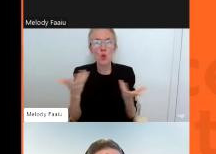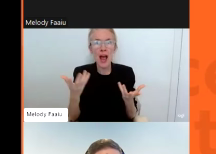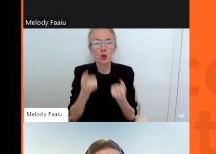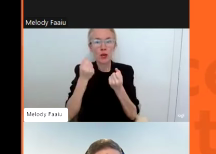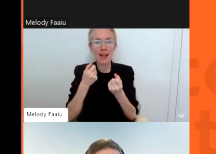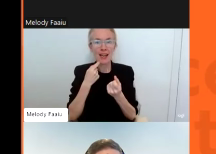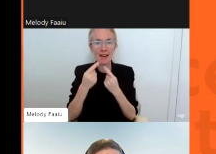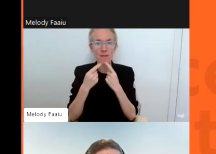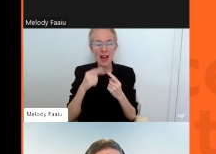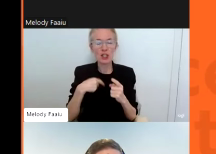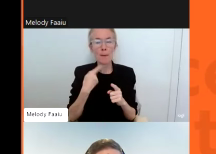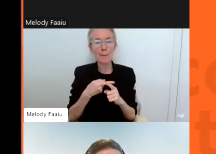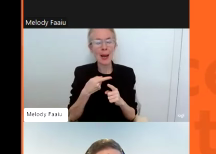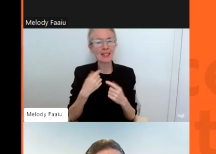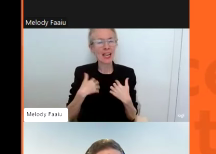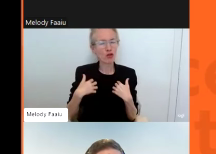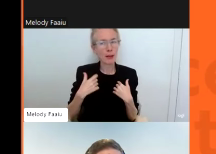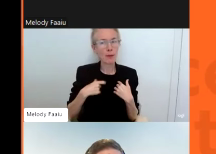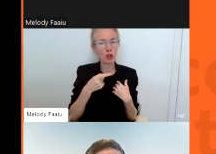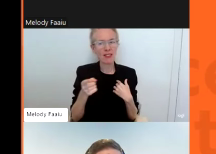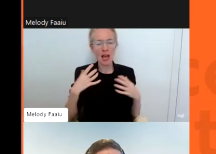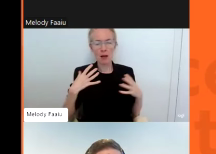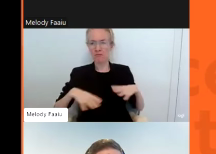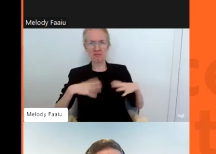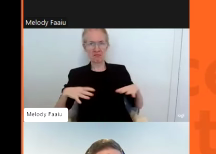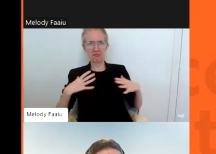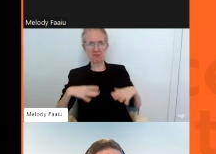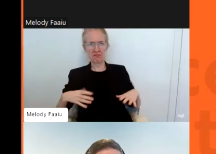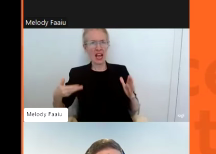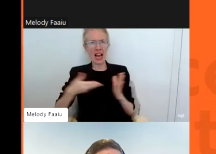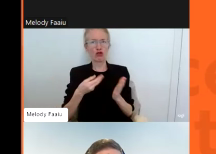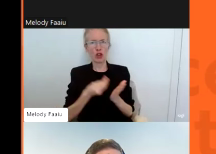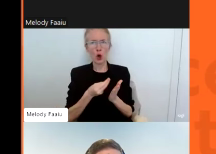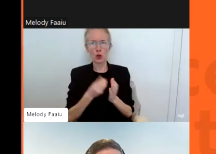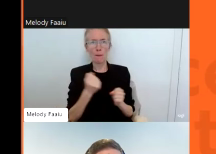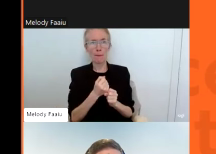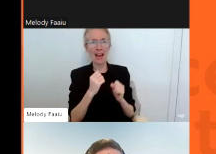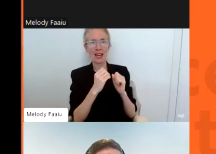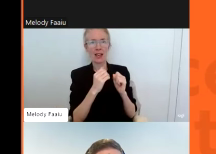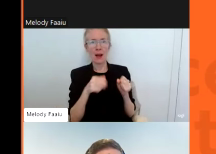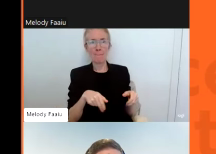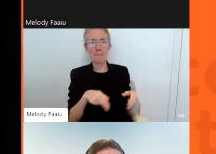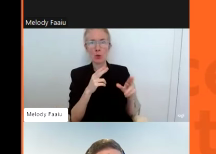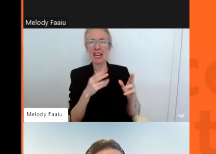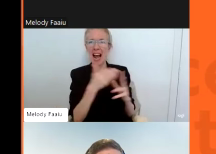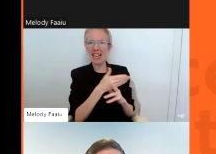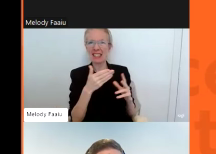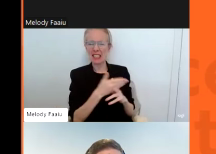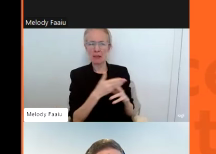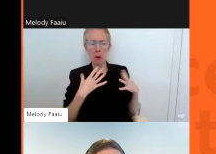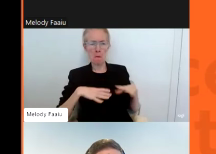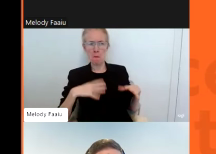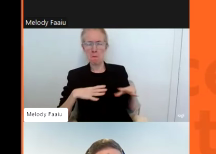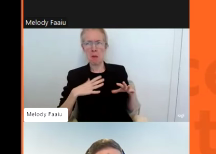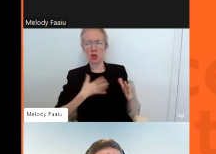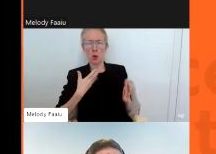access in buildings. And I know that some people get quite indignant when they see that, they say well they definitely should bear the